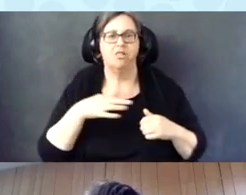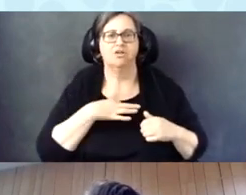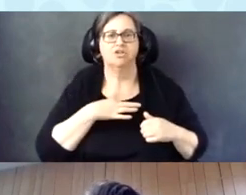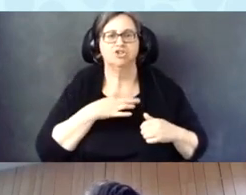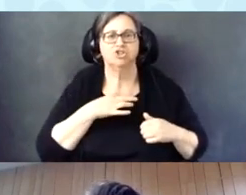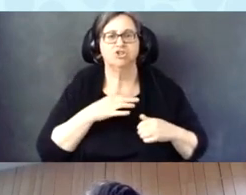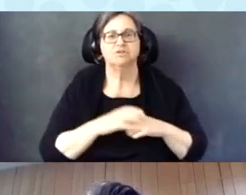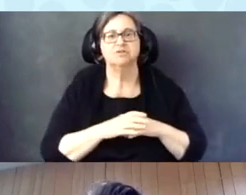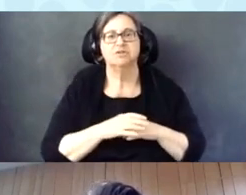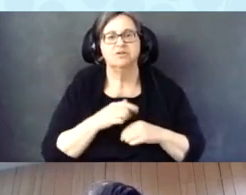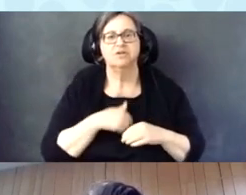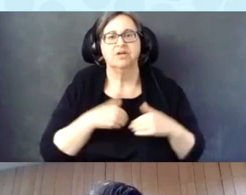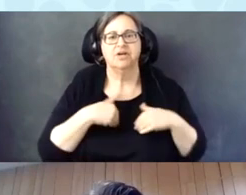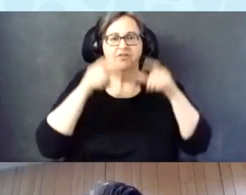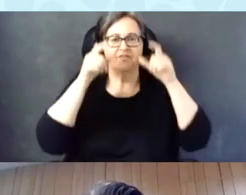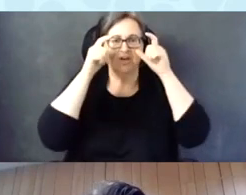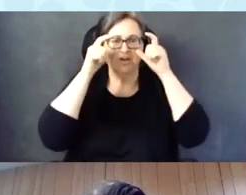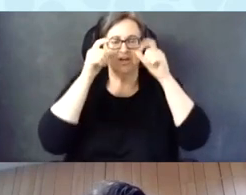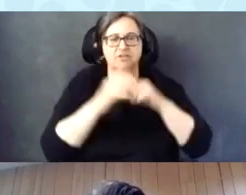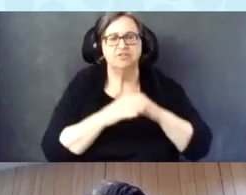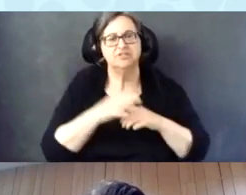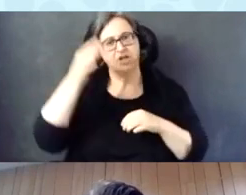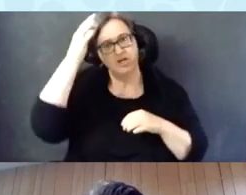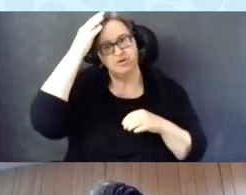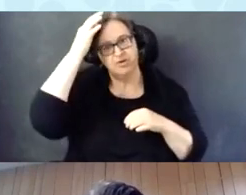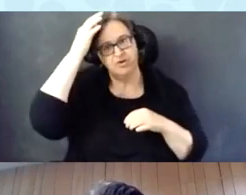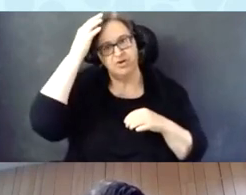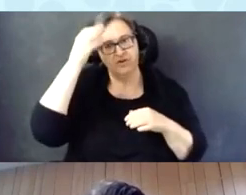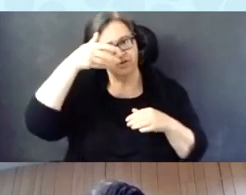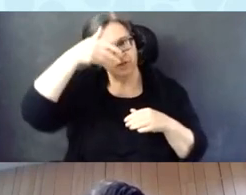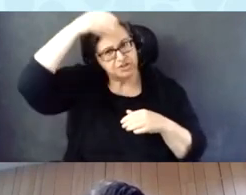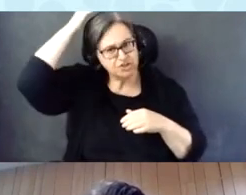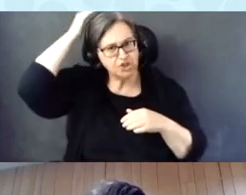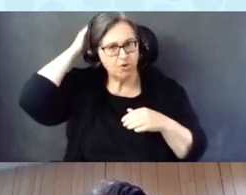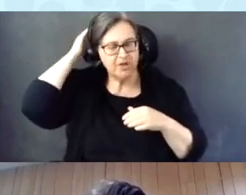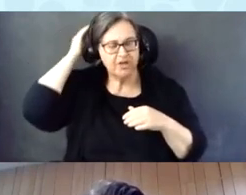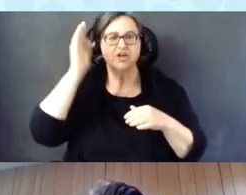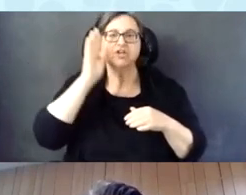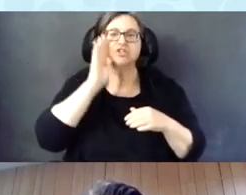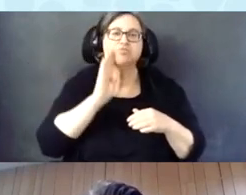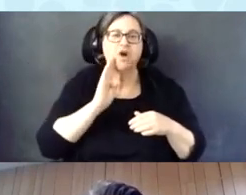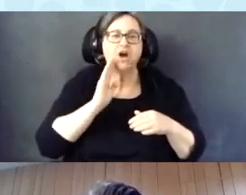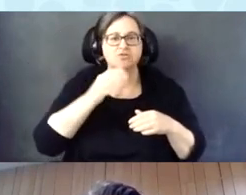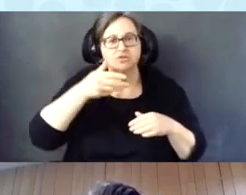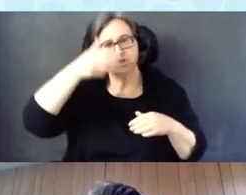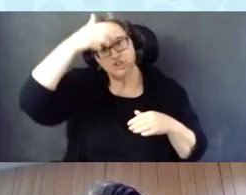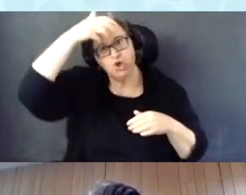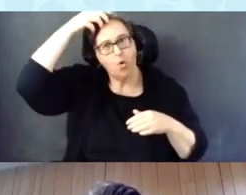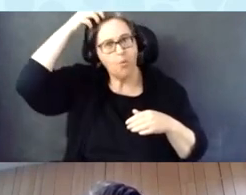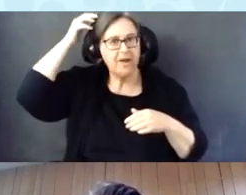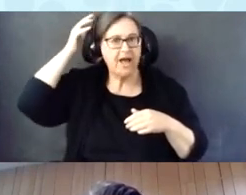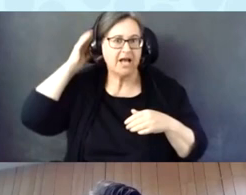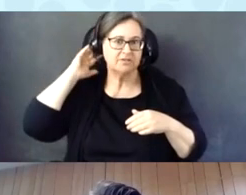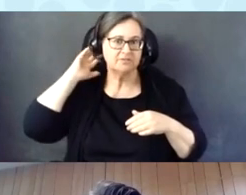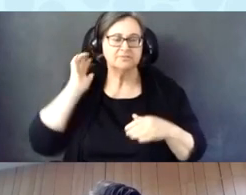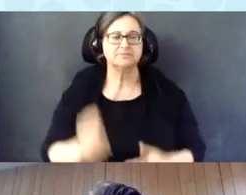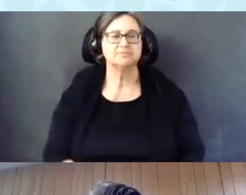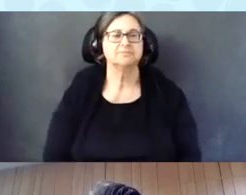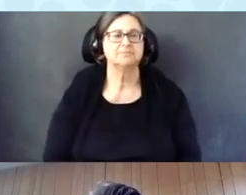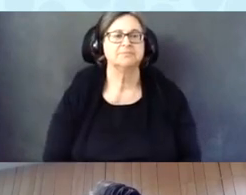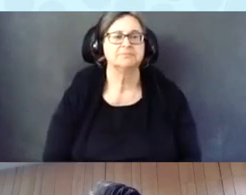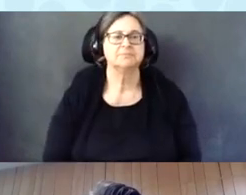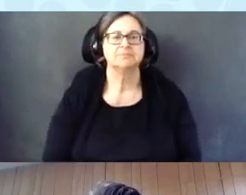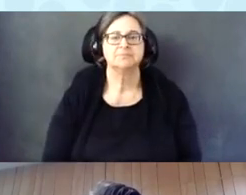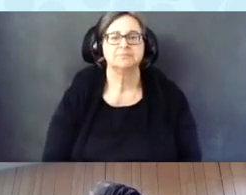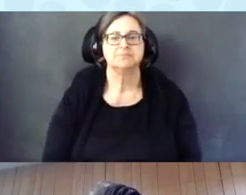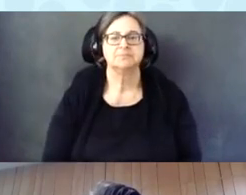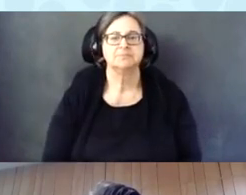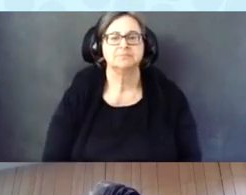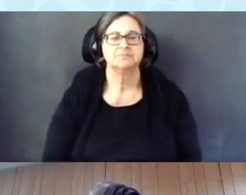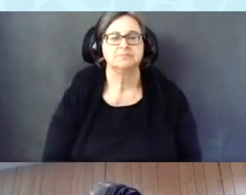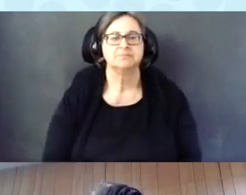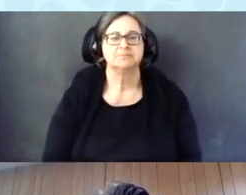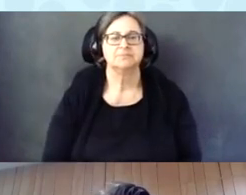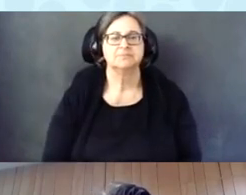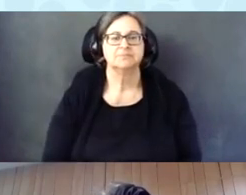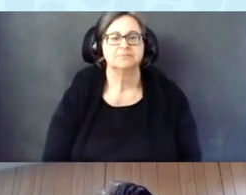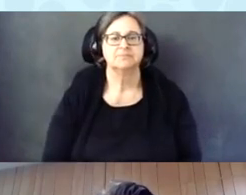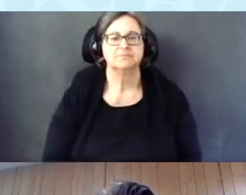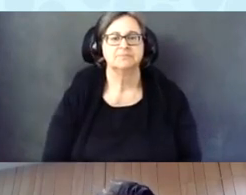And I do glasses and my hair is combed back hair.